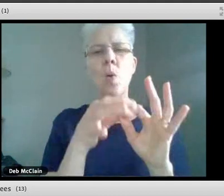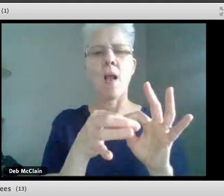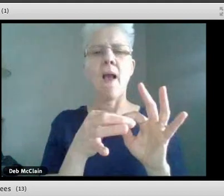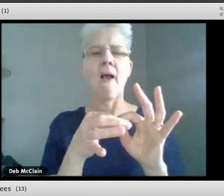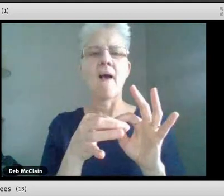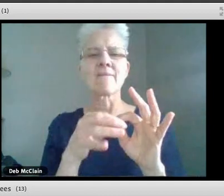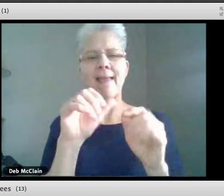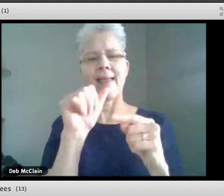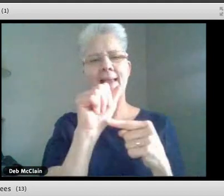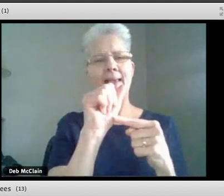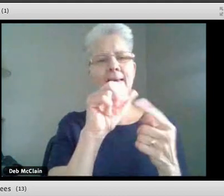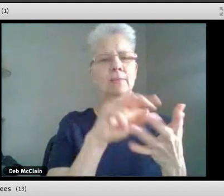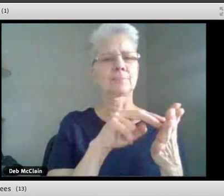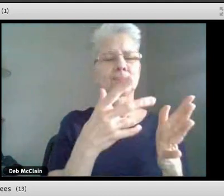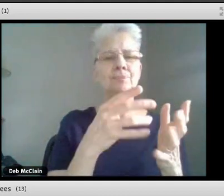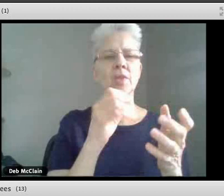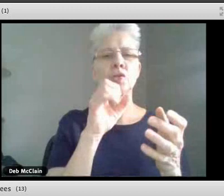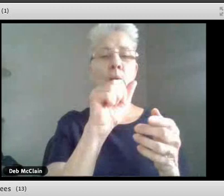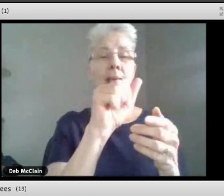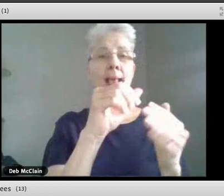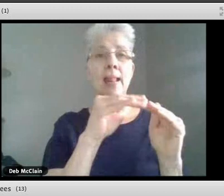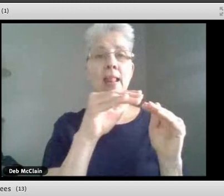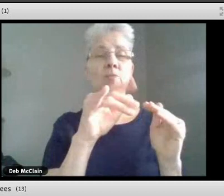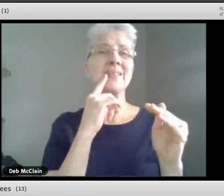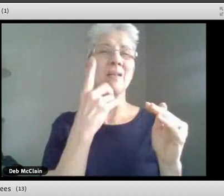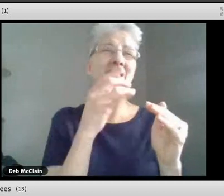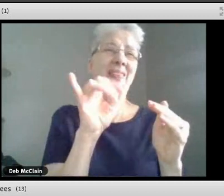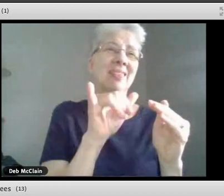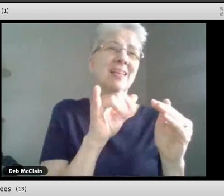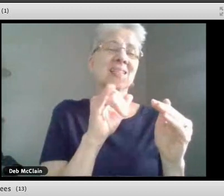So an A level would be something that's prerecorded and has a caption.